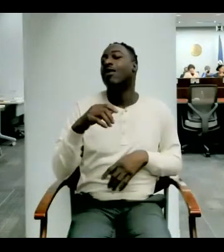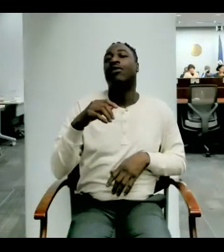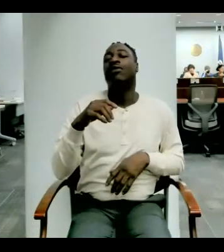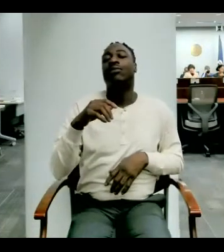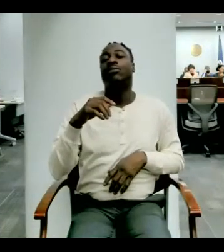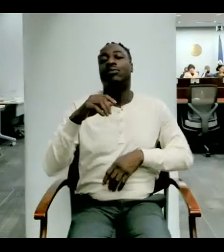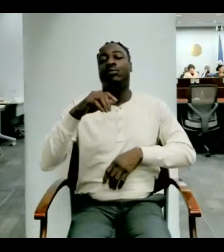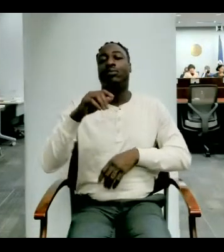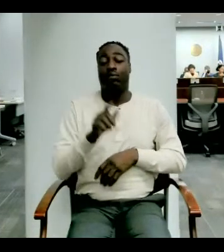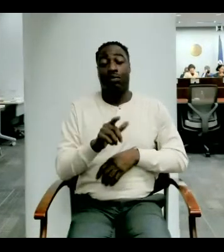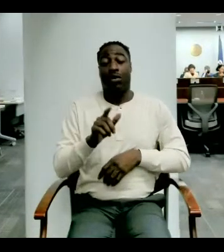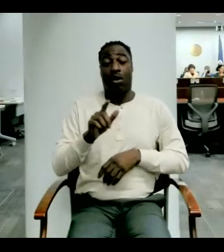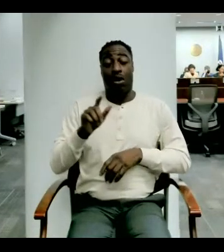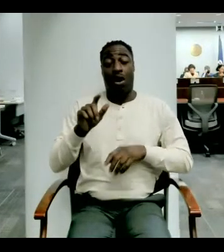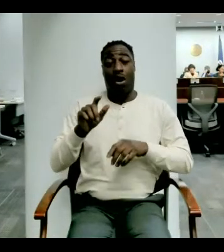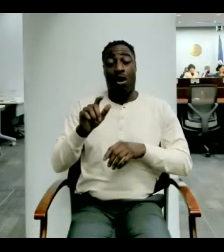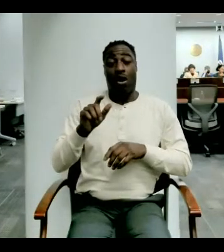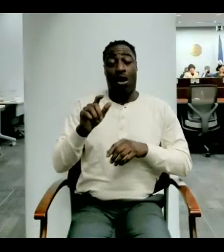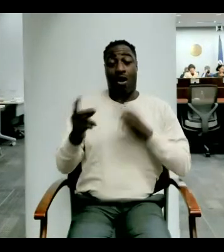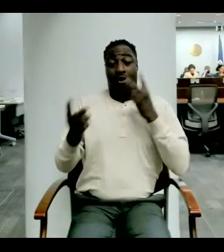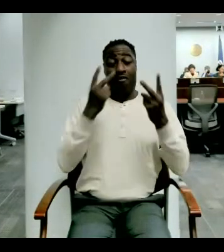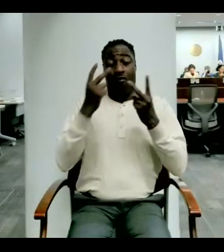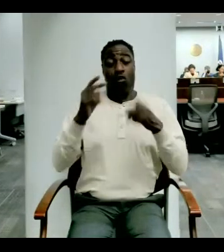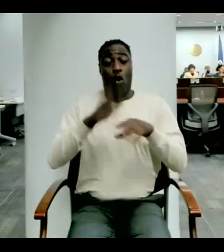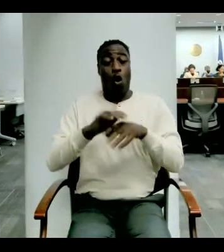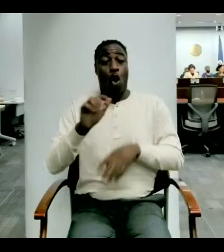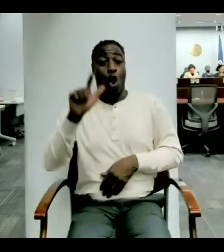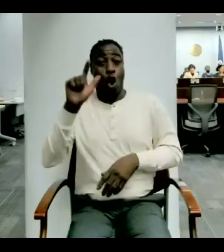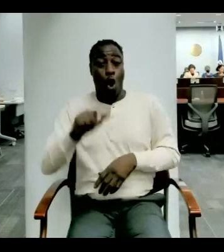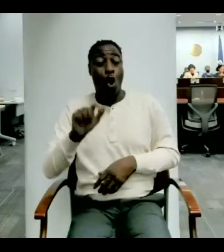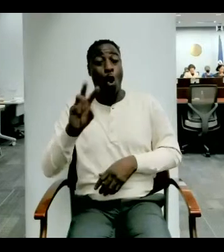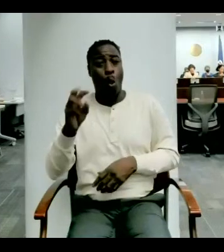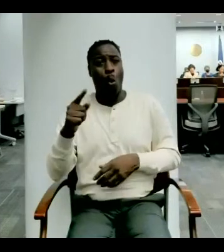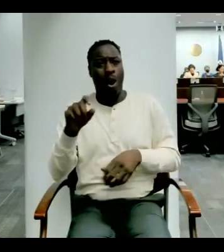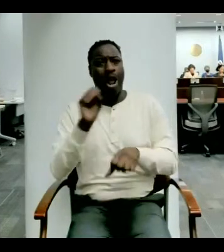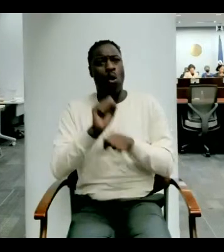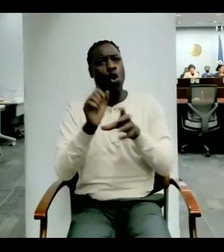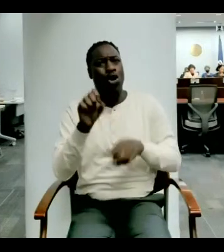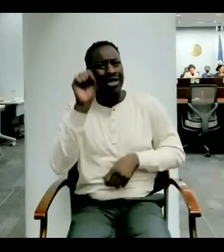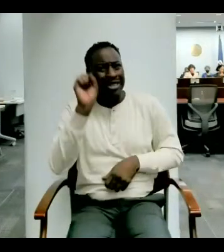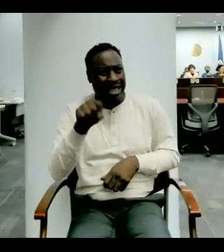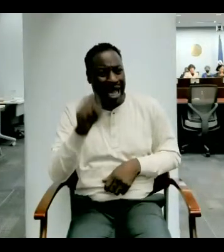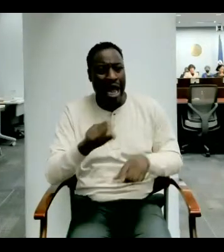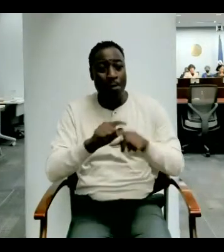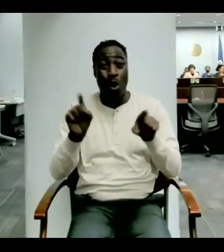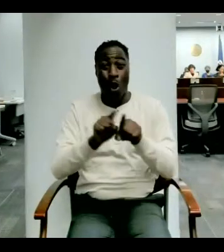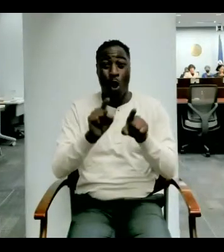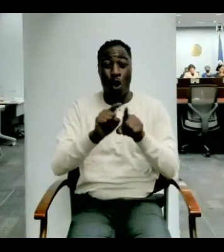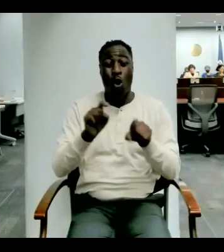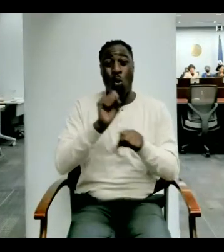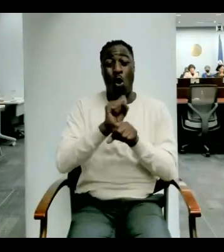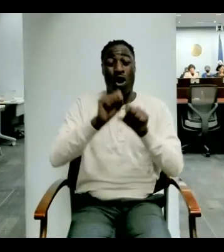in our work on low wage workers generally um but we also are really working to focus our efforts,